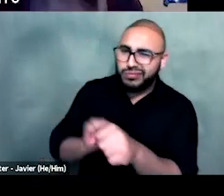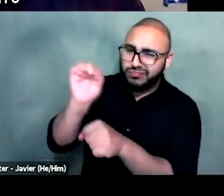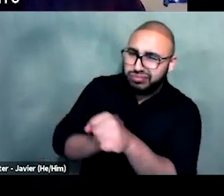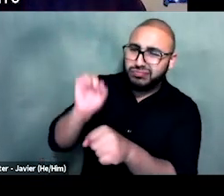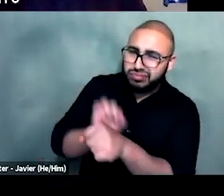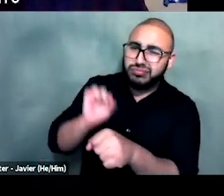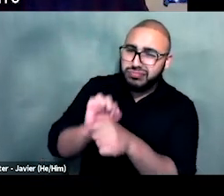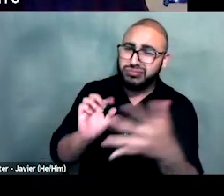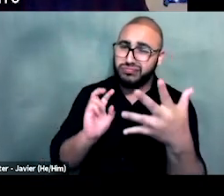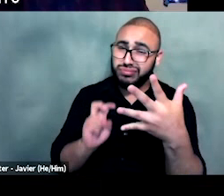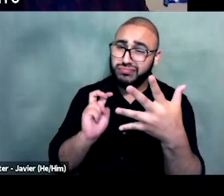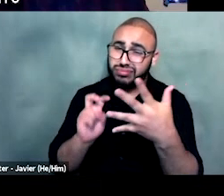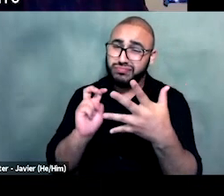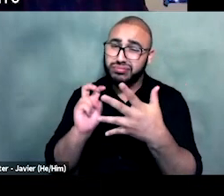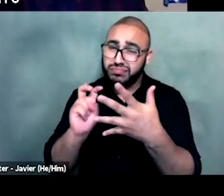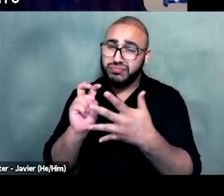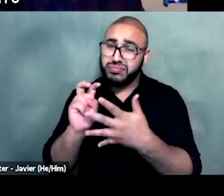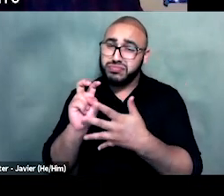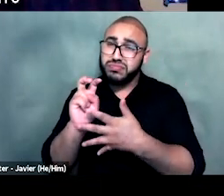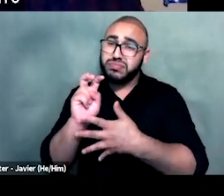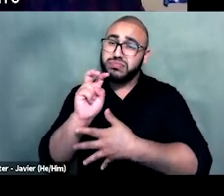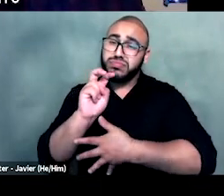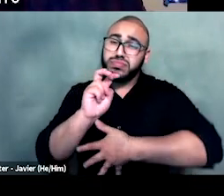in a lot of a lot of hard work like going to school to acquire certain knowledge or